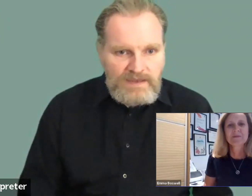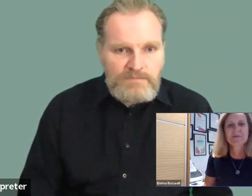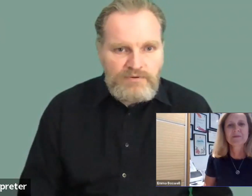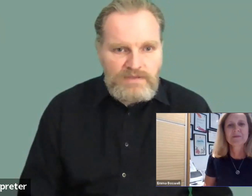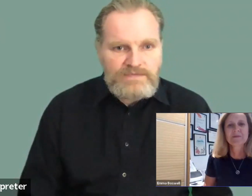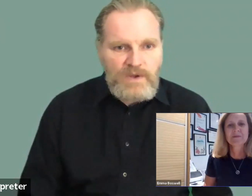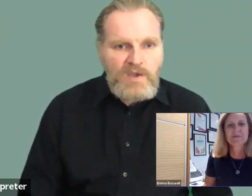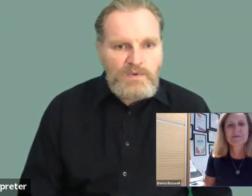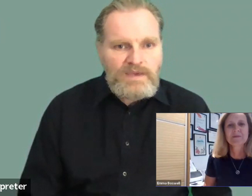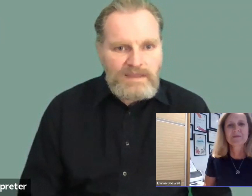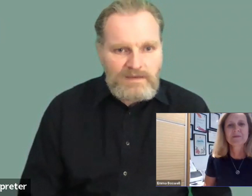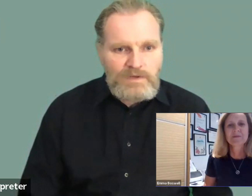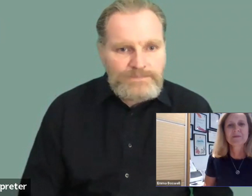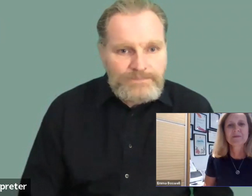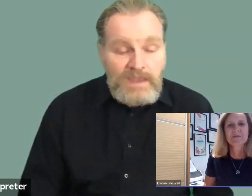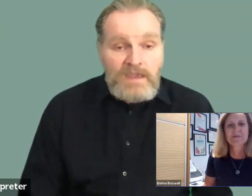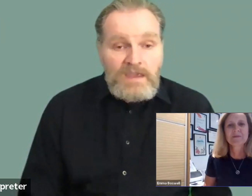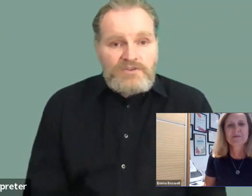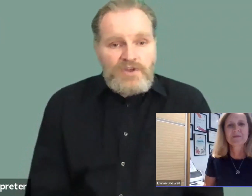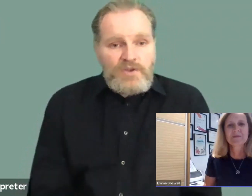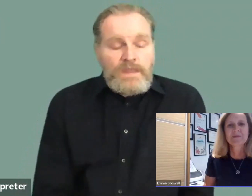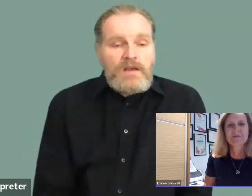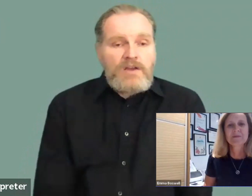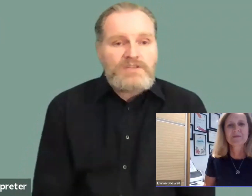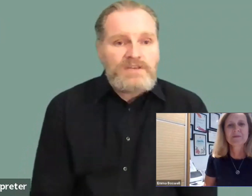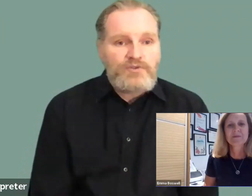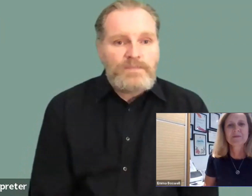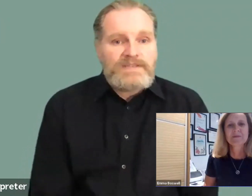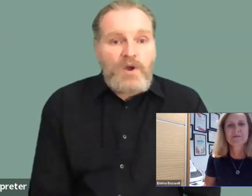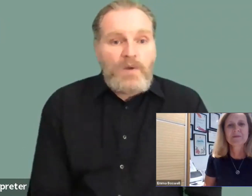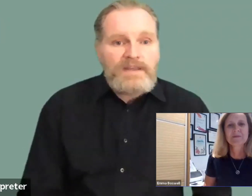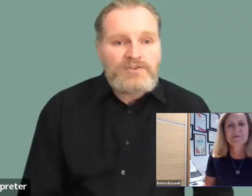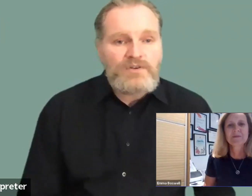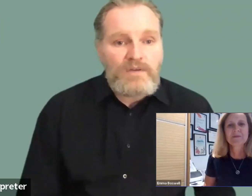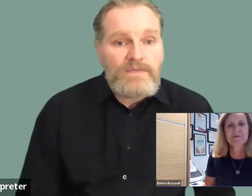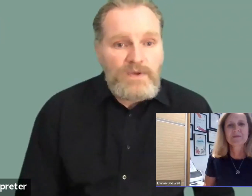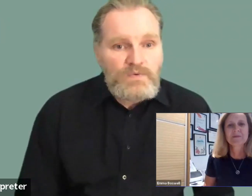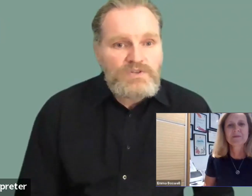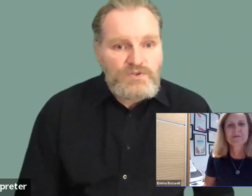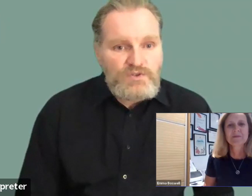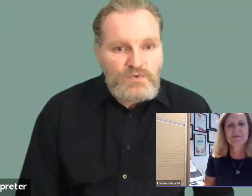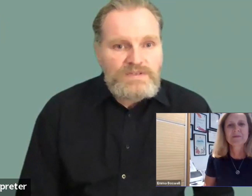in brief, so I hope you can get that one. So, Usher syndrome is a combination of those two